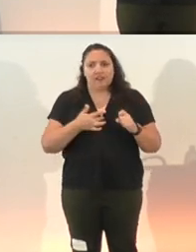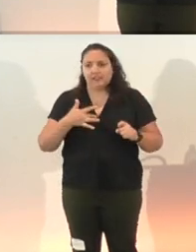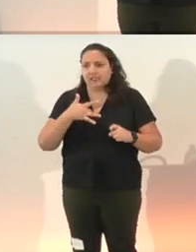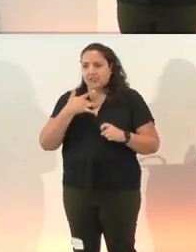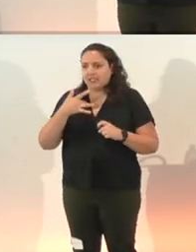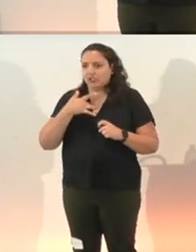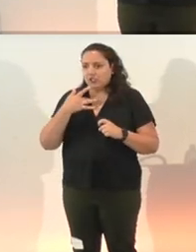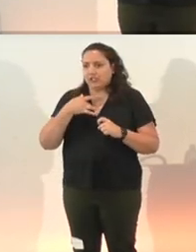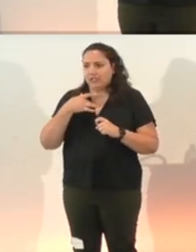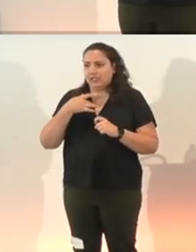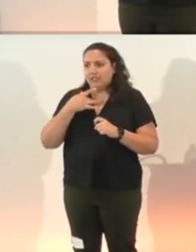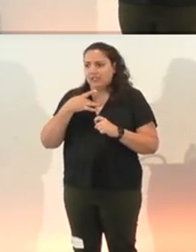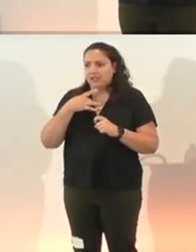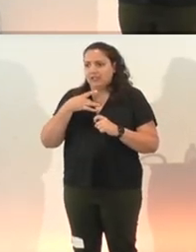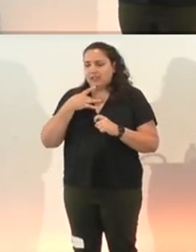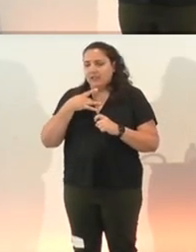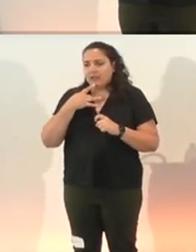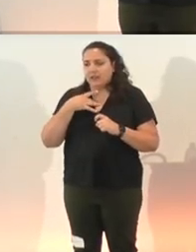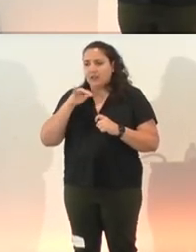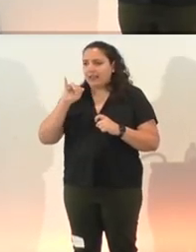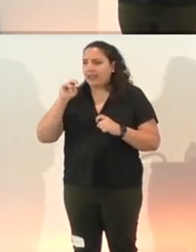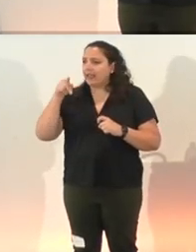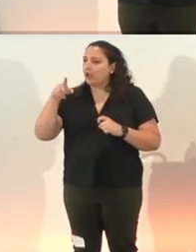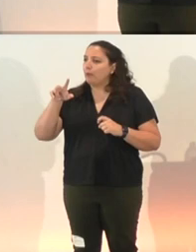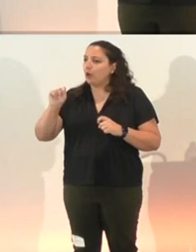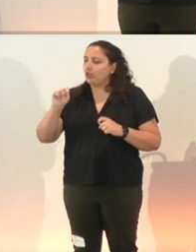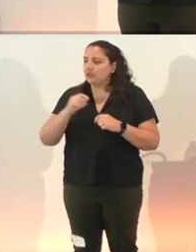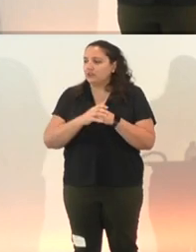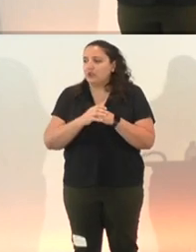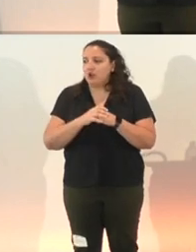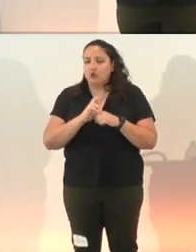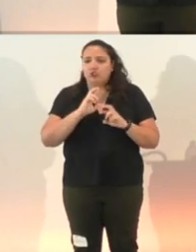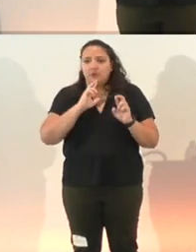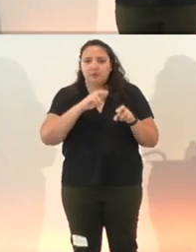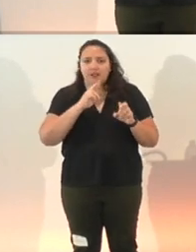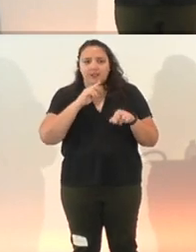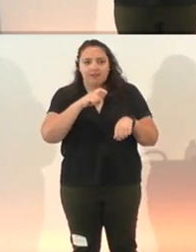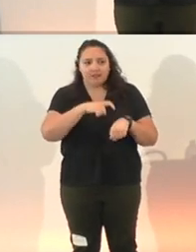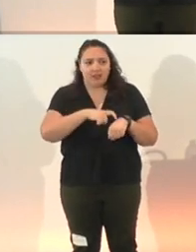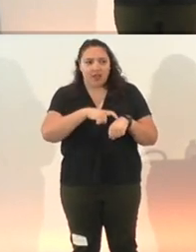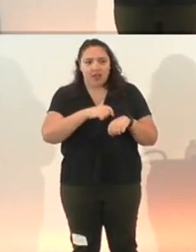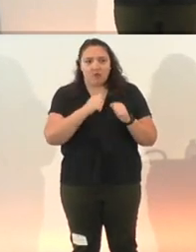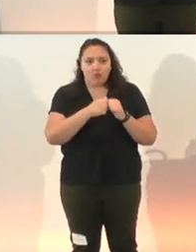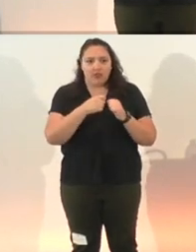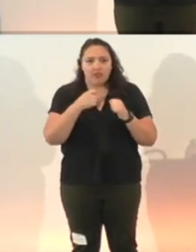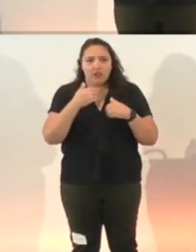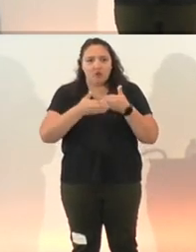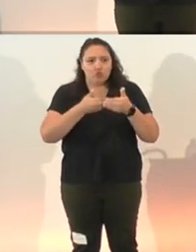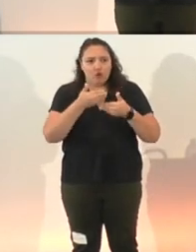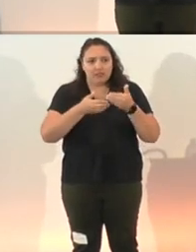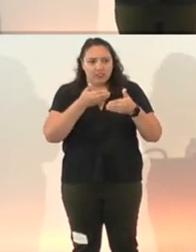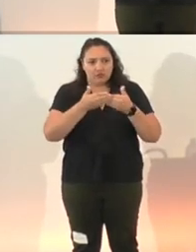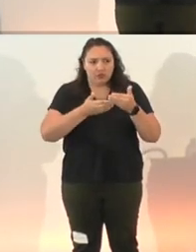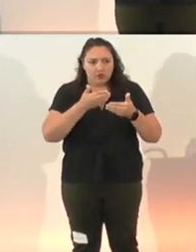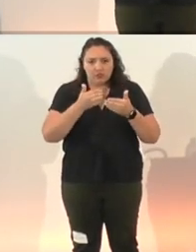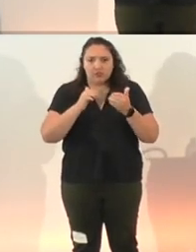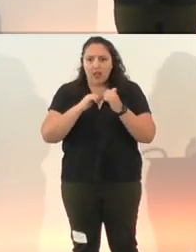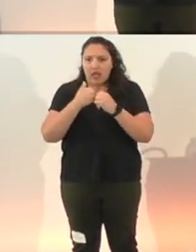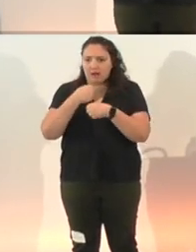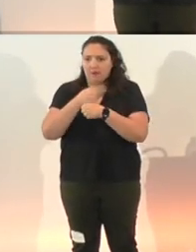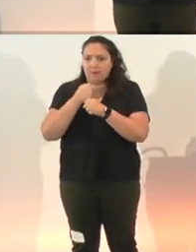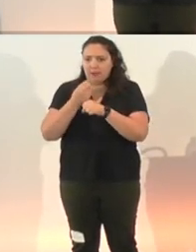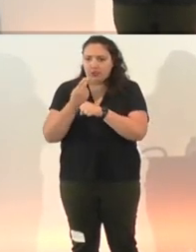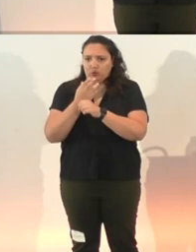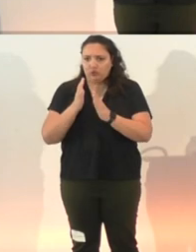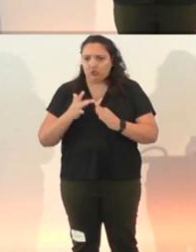set of responsiveness times between the processors and how comfortable users feel on it and really a